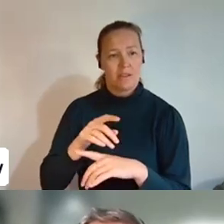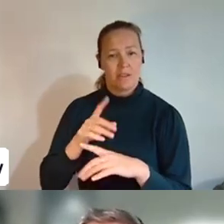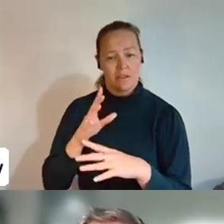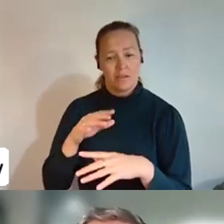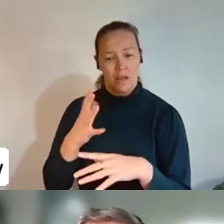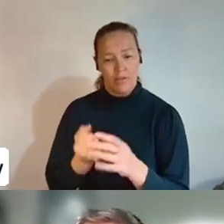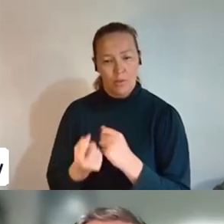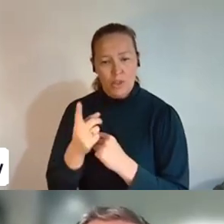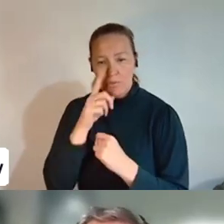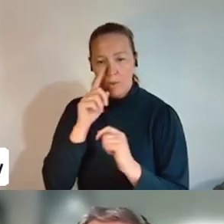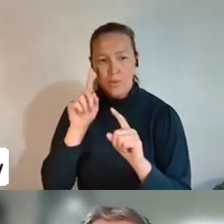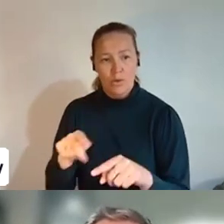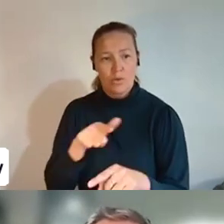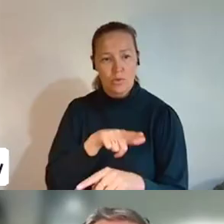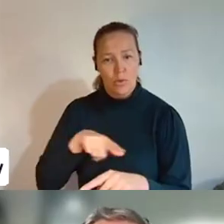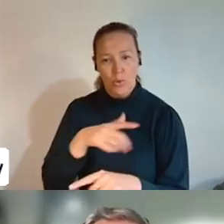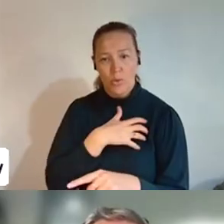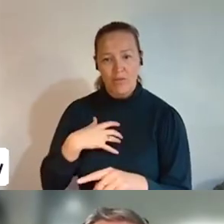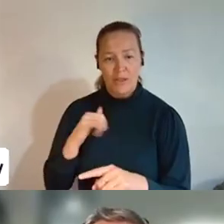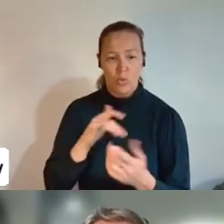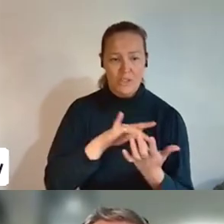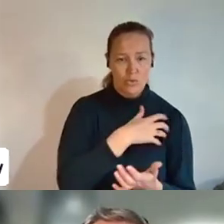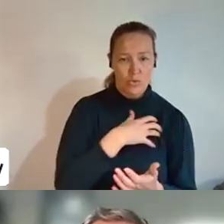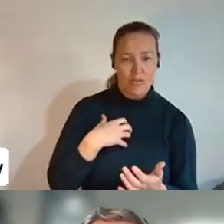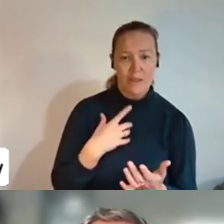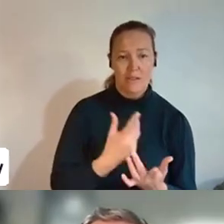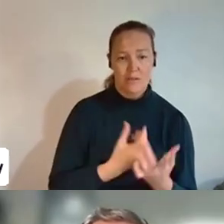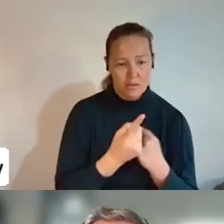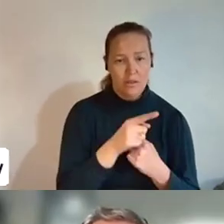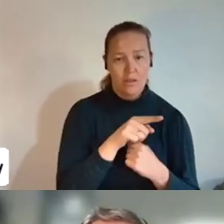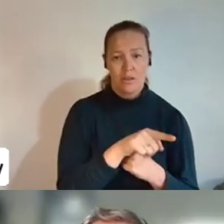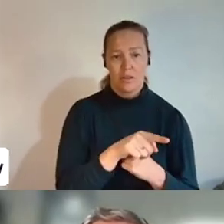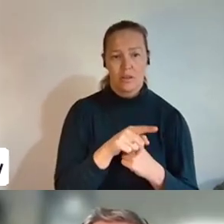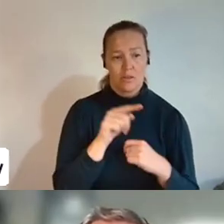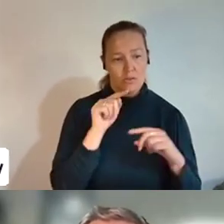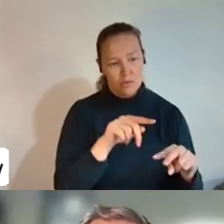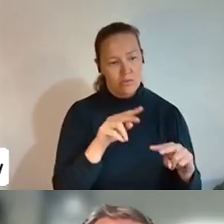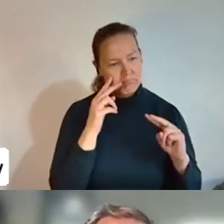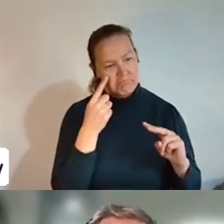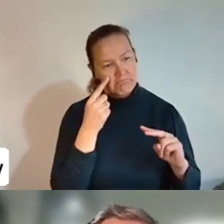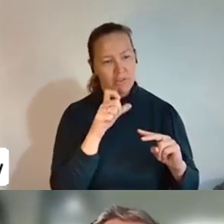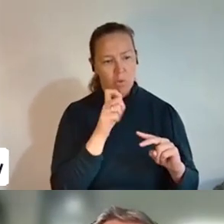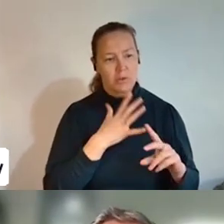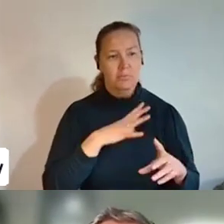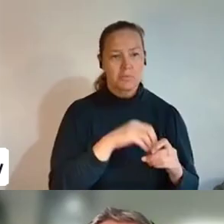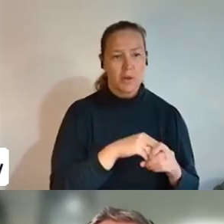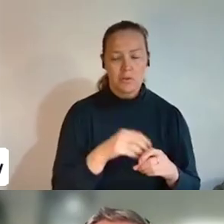local government, central government and just see if it's something that you want to do, and in an